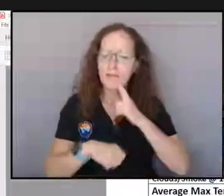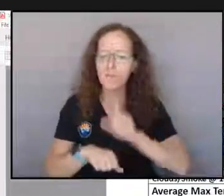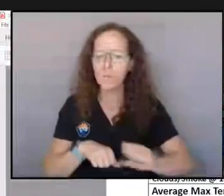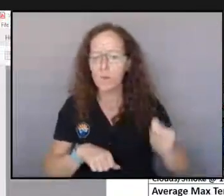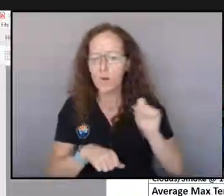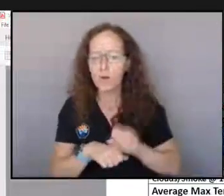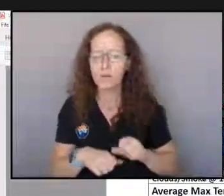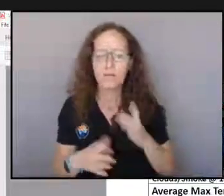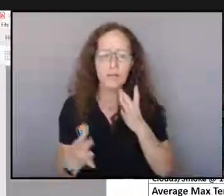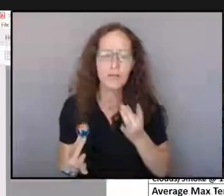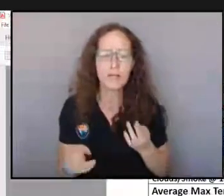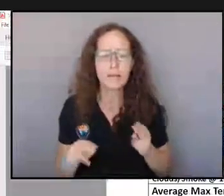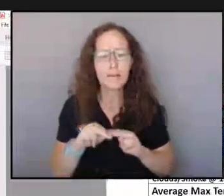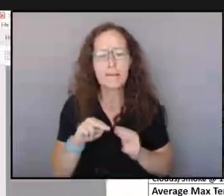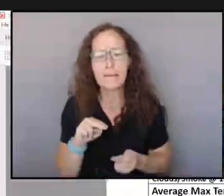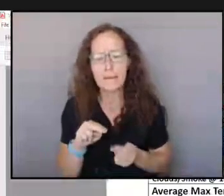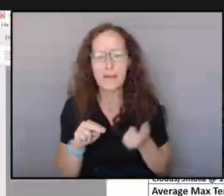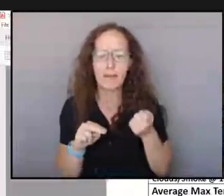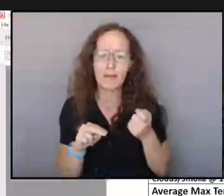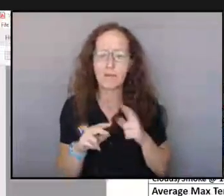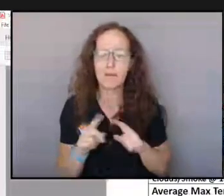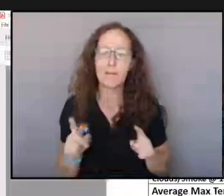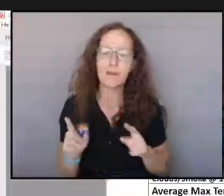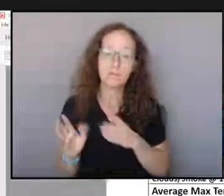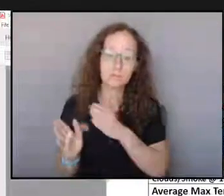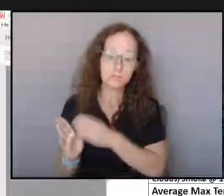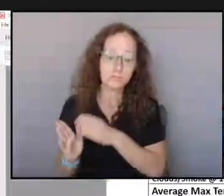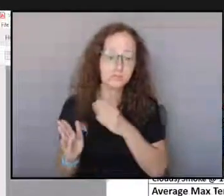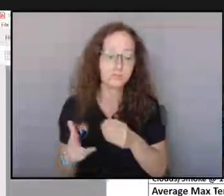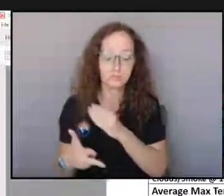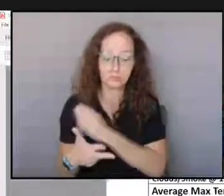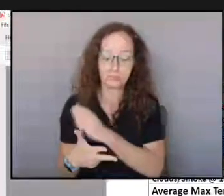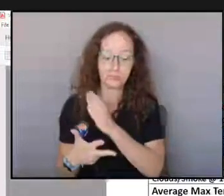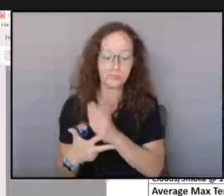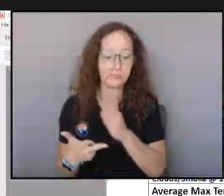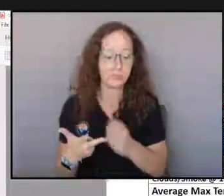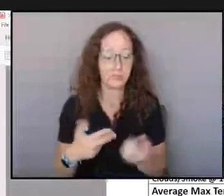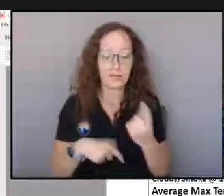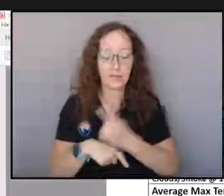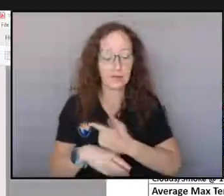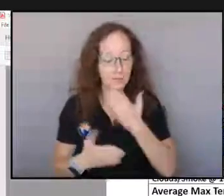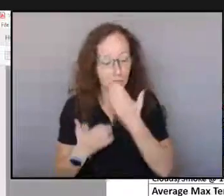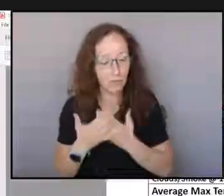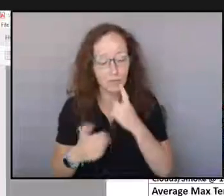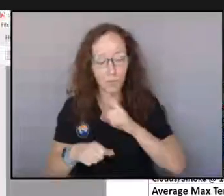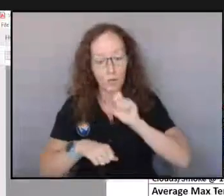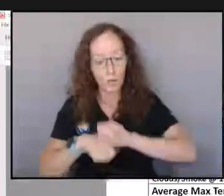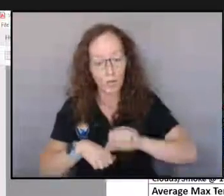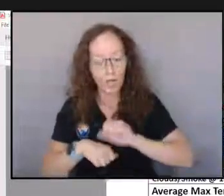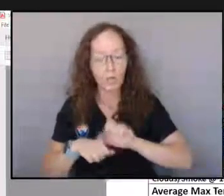I'M LOOKING AT SEVERAL GOOD DAYS OF WORK AHEAD OF US THAT WE CAN GET THIS BUTTONED UP AND START TAKING CARE OF SOME OF THIS PROBLEMS WE ARE SEEING AROUND THE FIRE